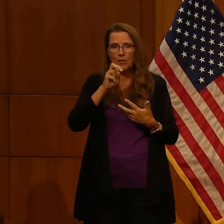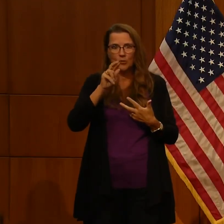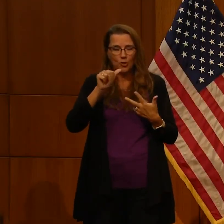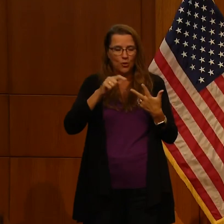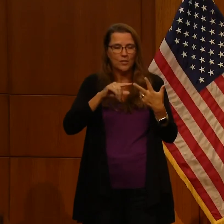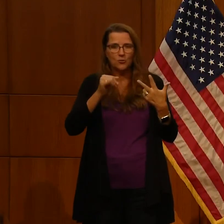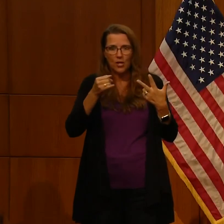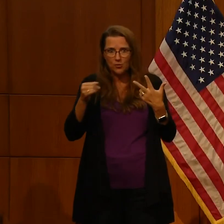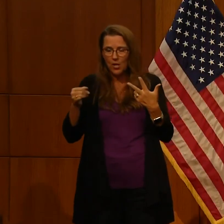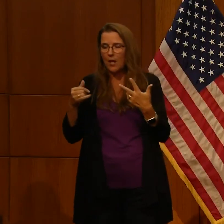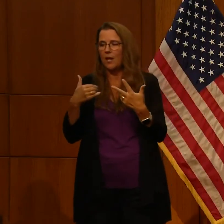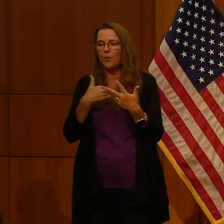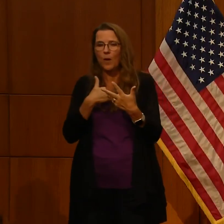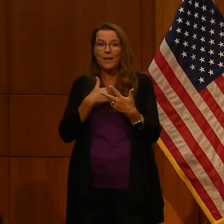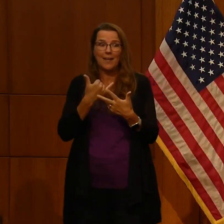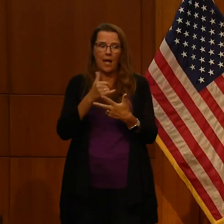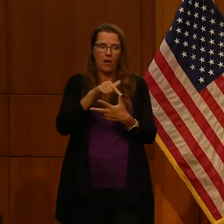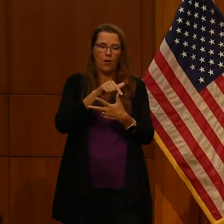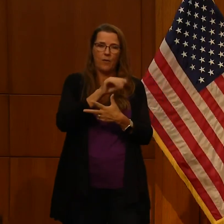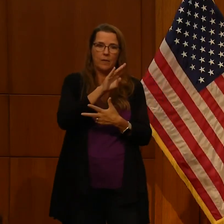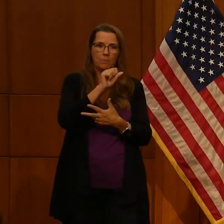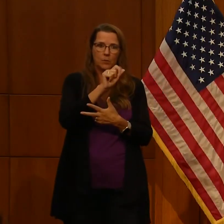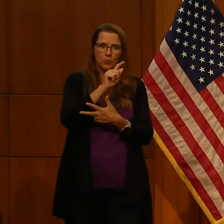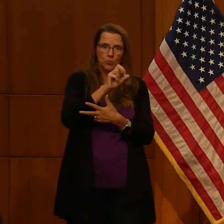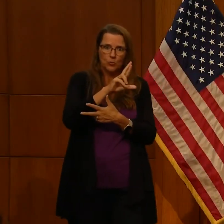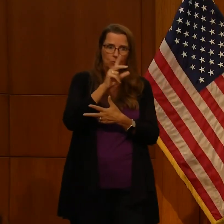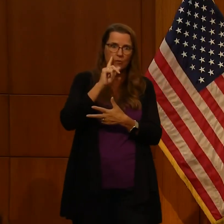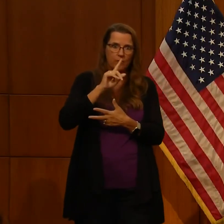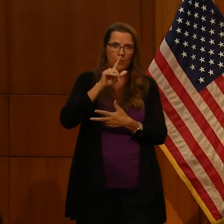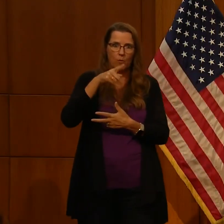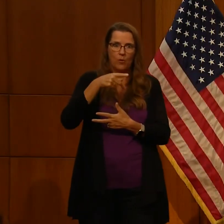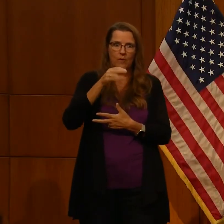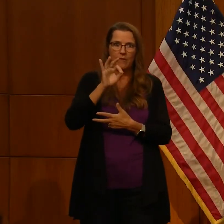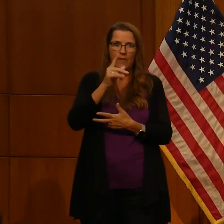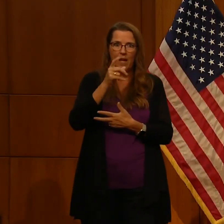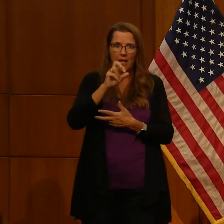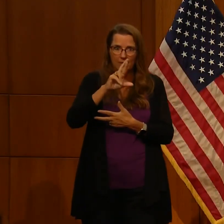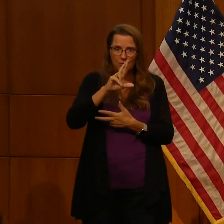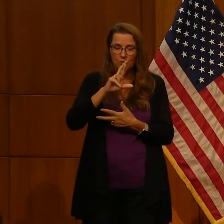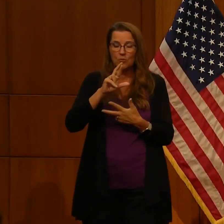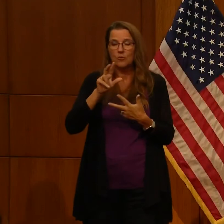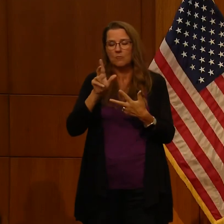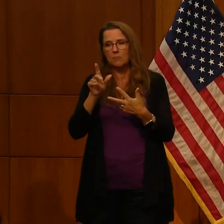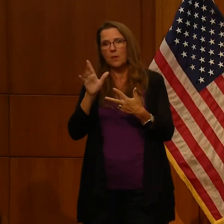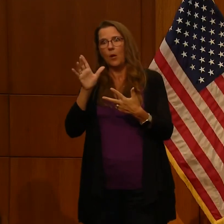THREE BACK SCENES. WE WILL HAVE THE SUPPLIES FOR AND WE DO NOW